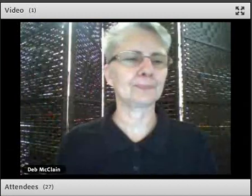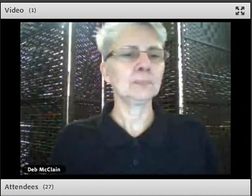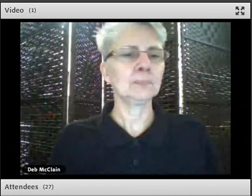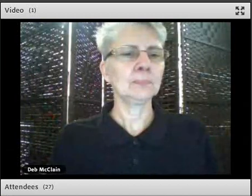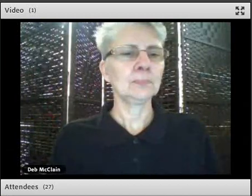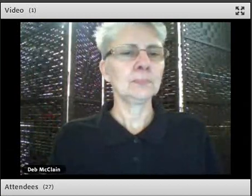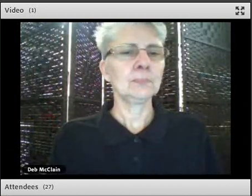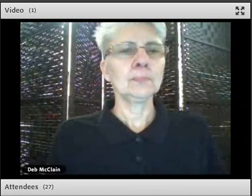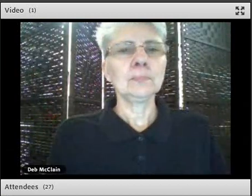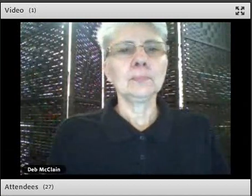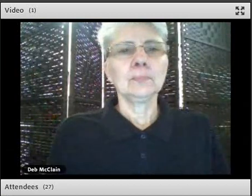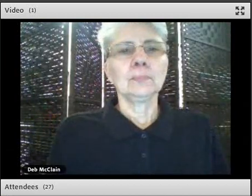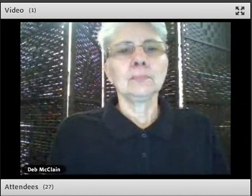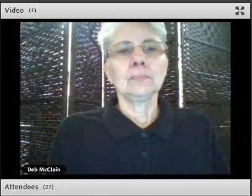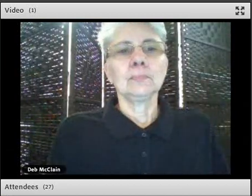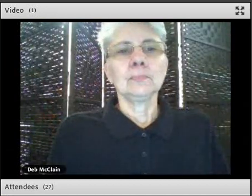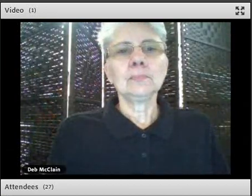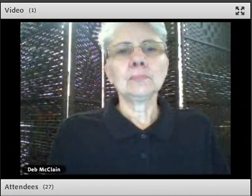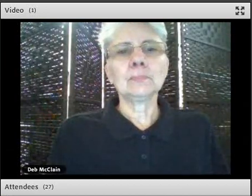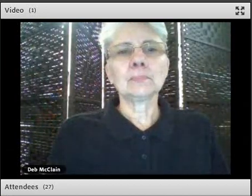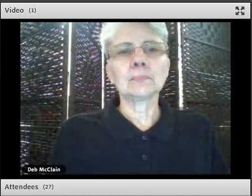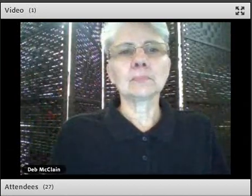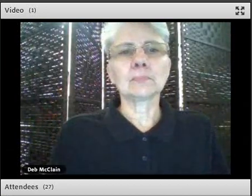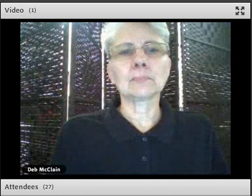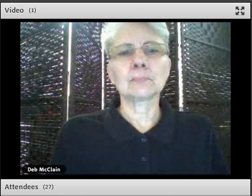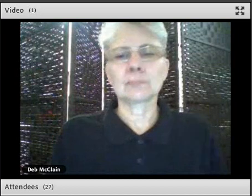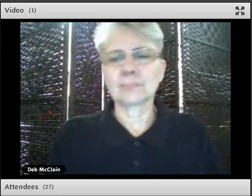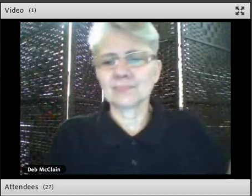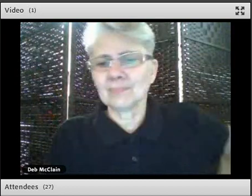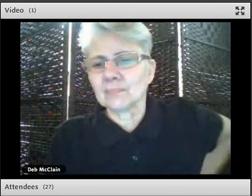before we talk about electronic audio resources?